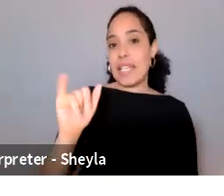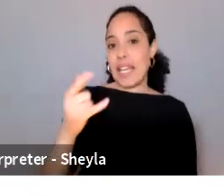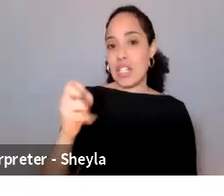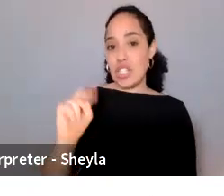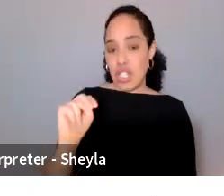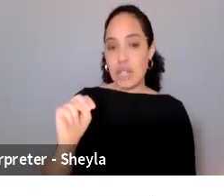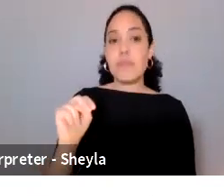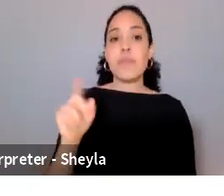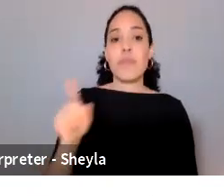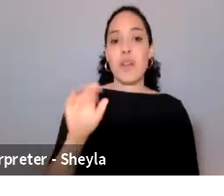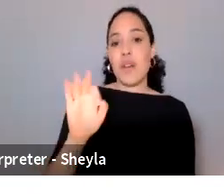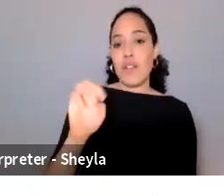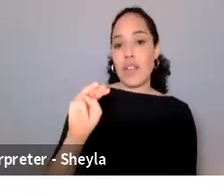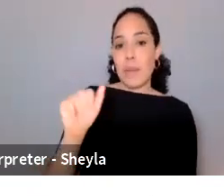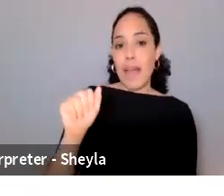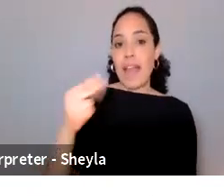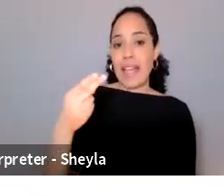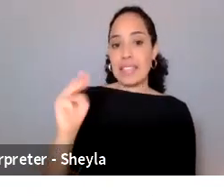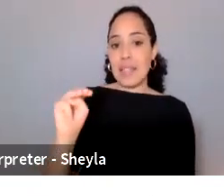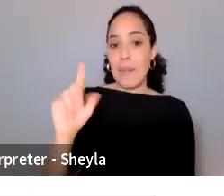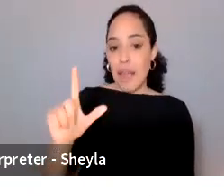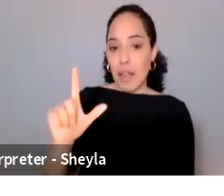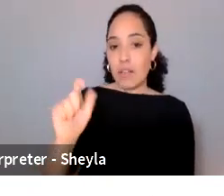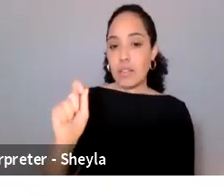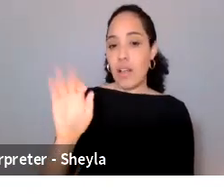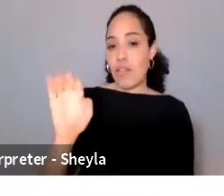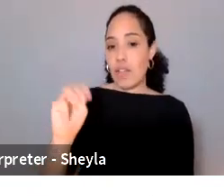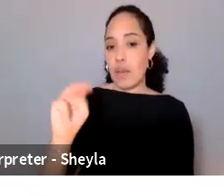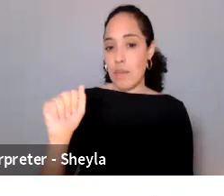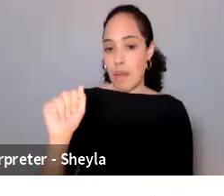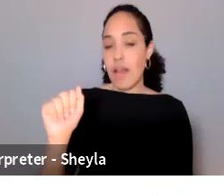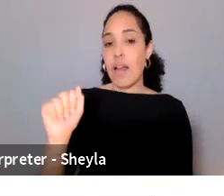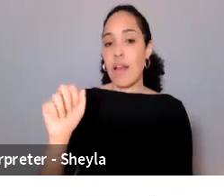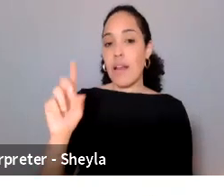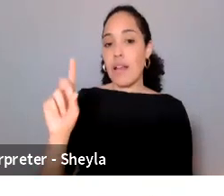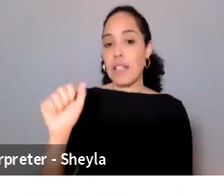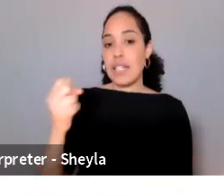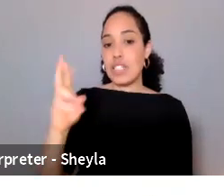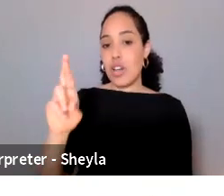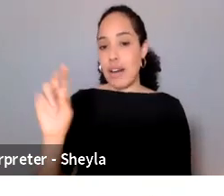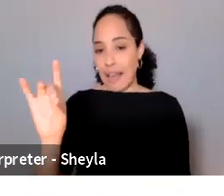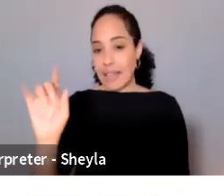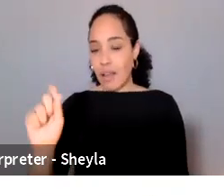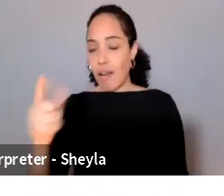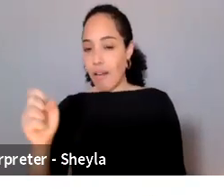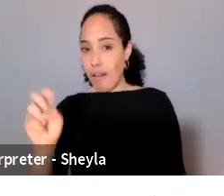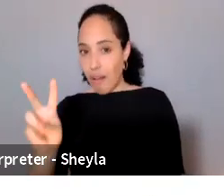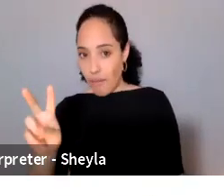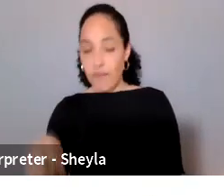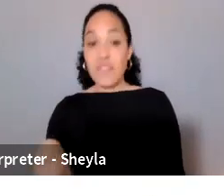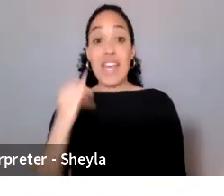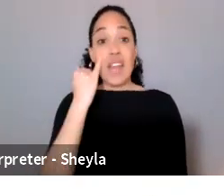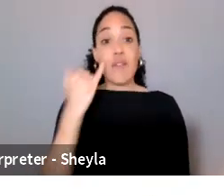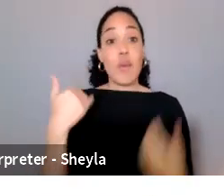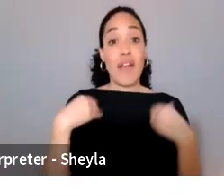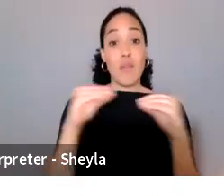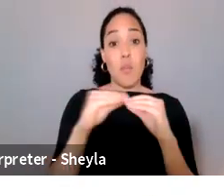fema.dhs.gov or if you have additional questions you may also send an email to that email address